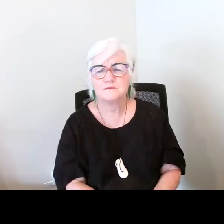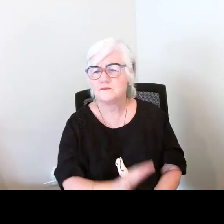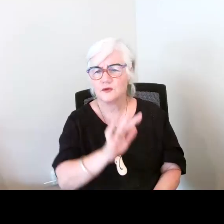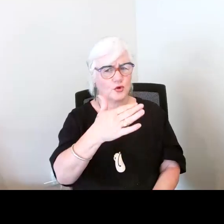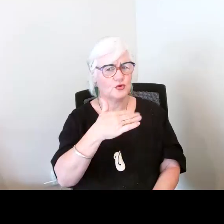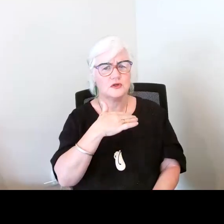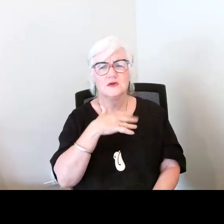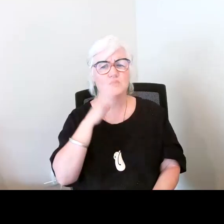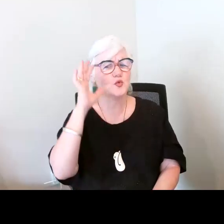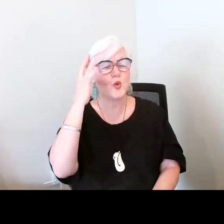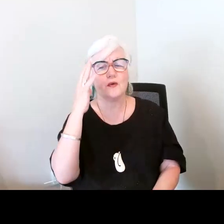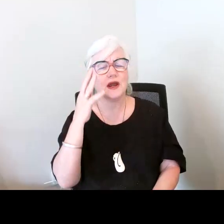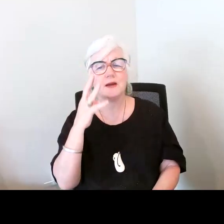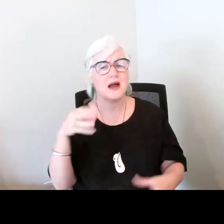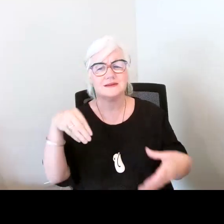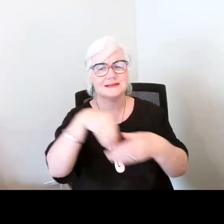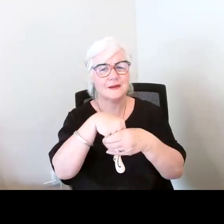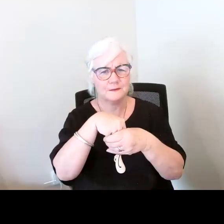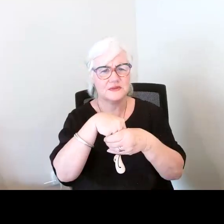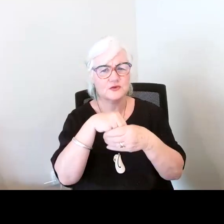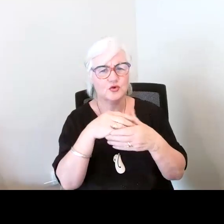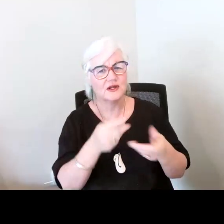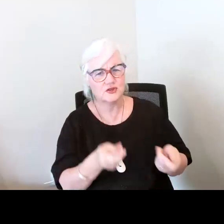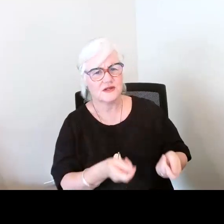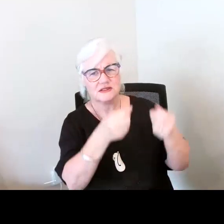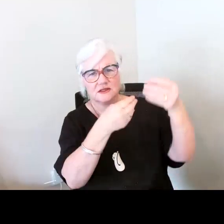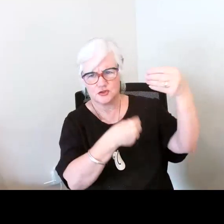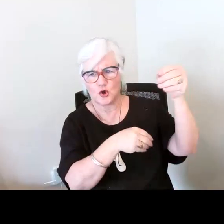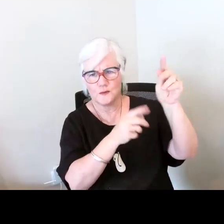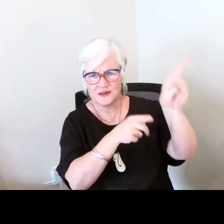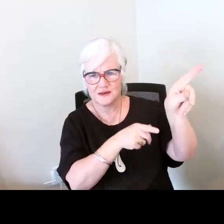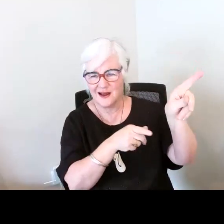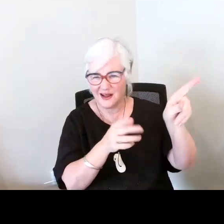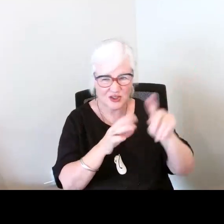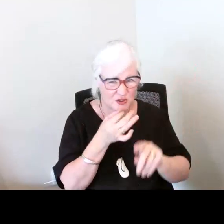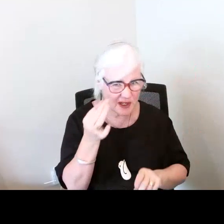the teams, you can just bring up your document. That's not cool. Yeah, no, cool. Just I thought I'd just ask.